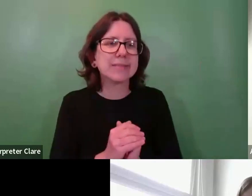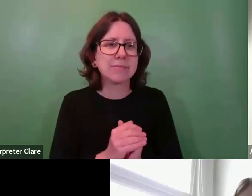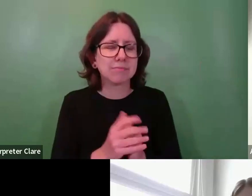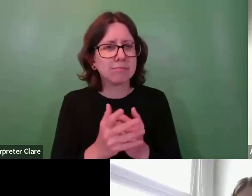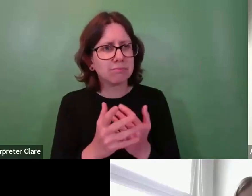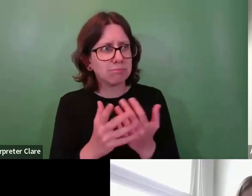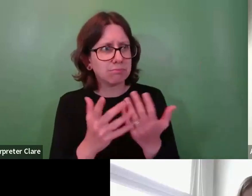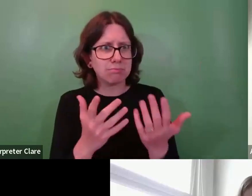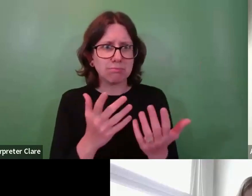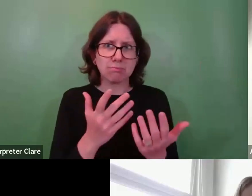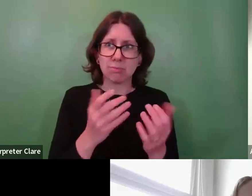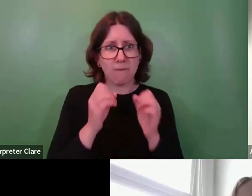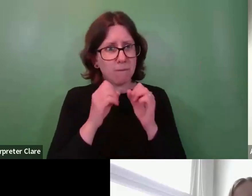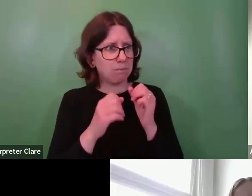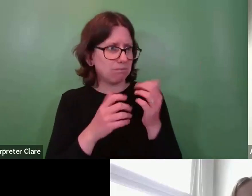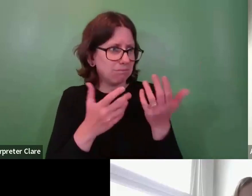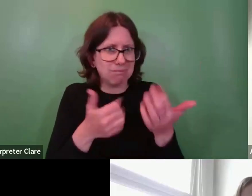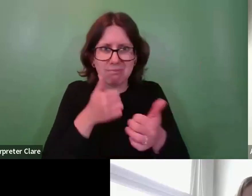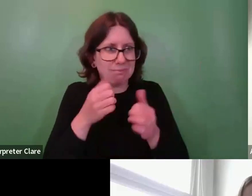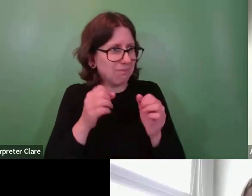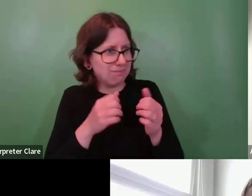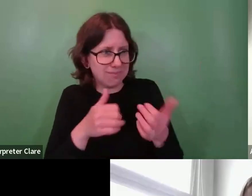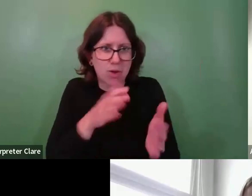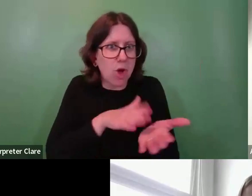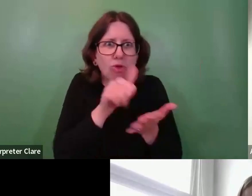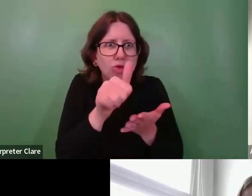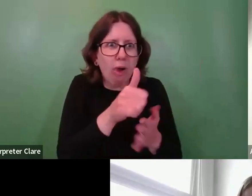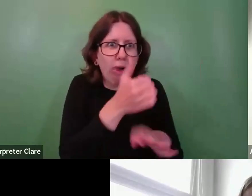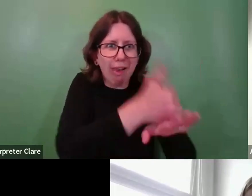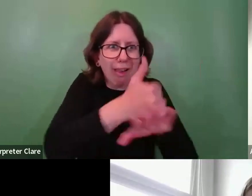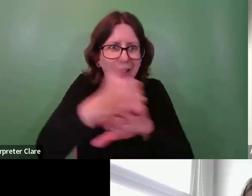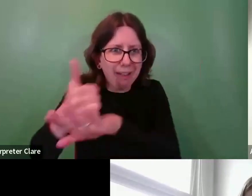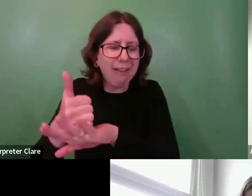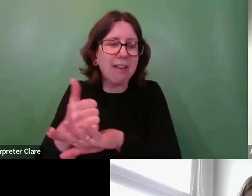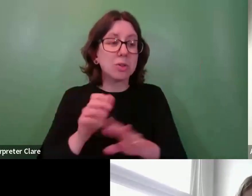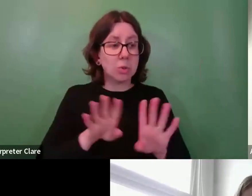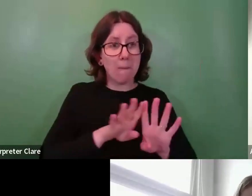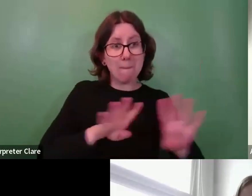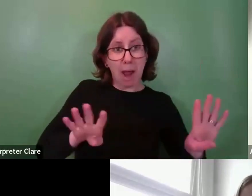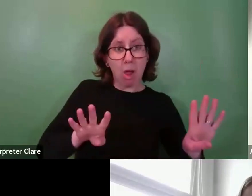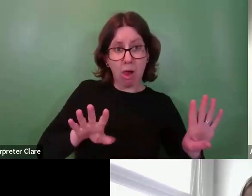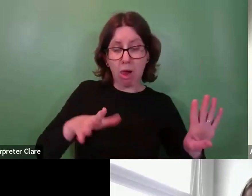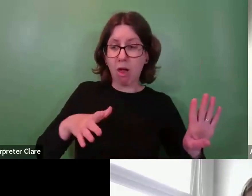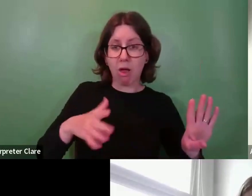institutions in the UK. And the panel will be looking for people that meet all the